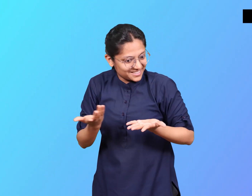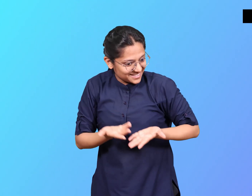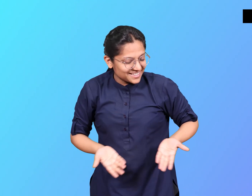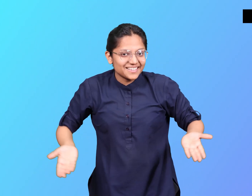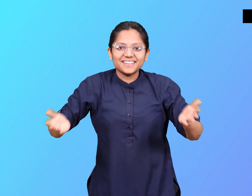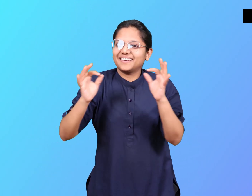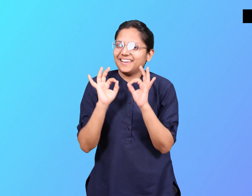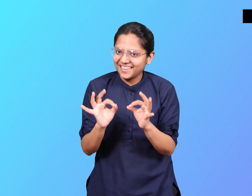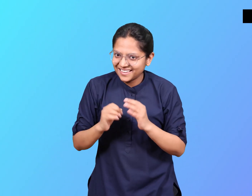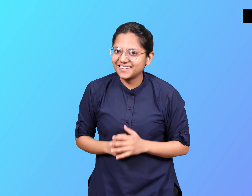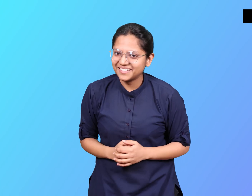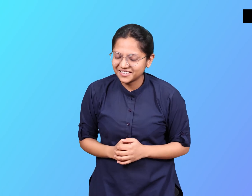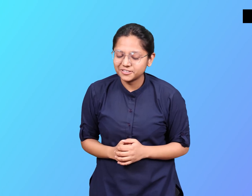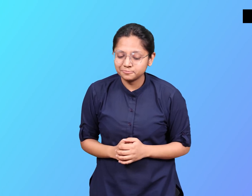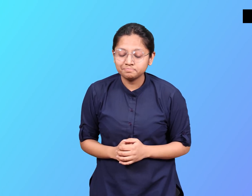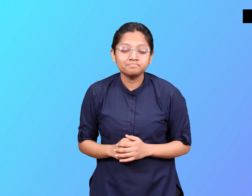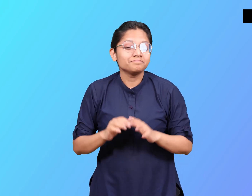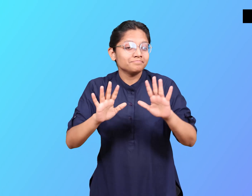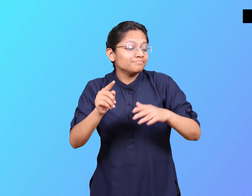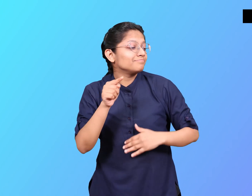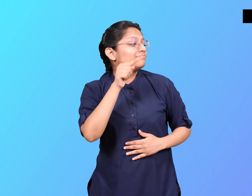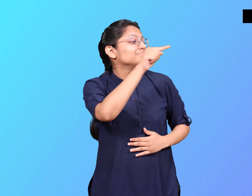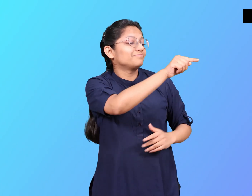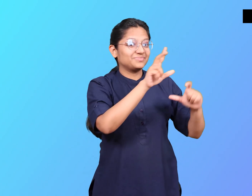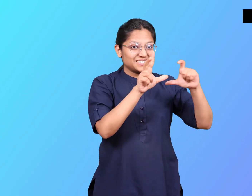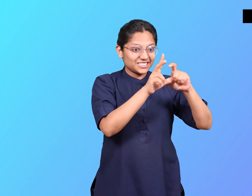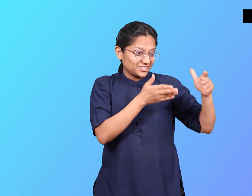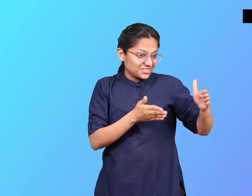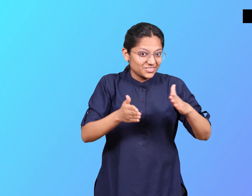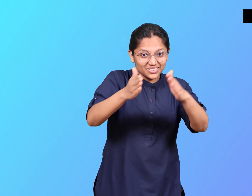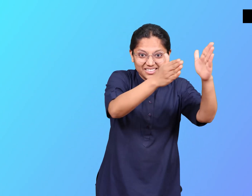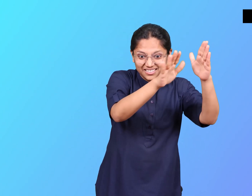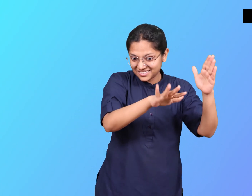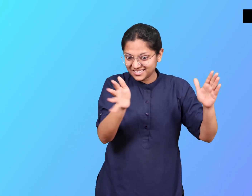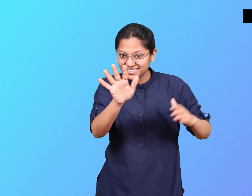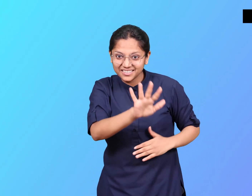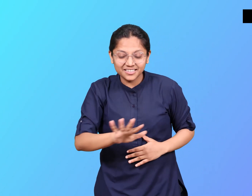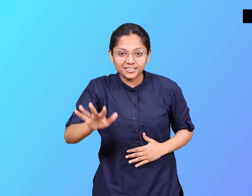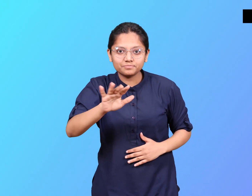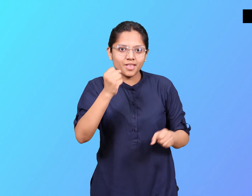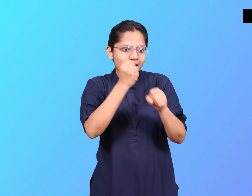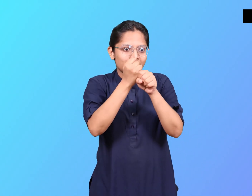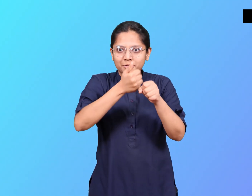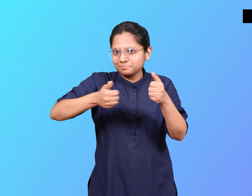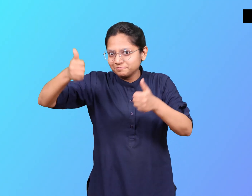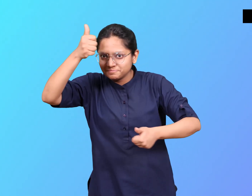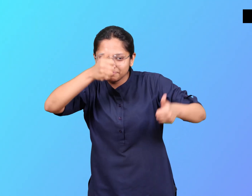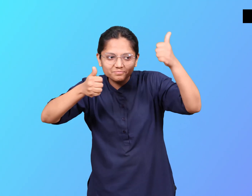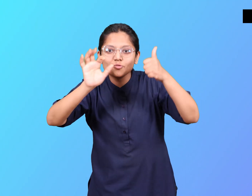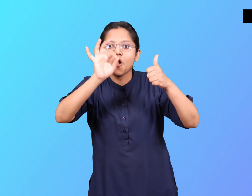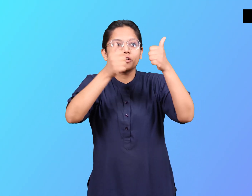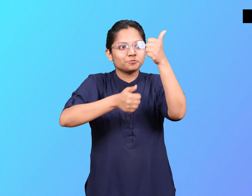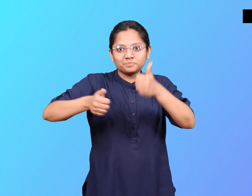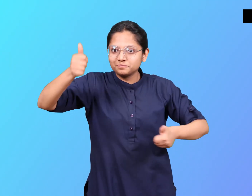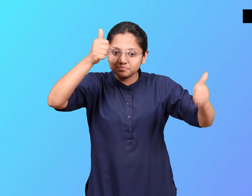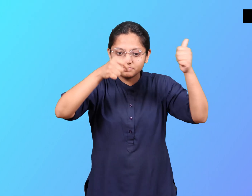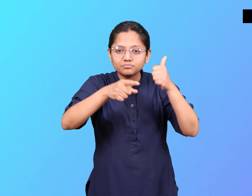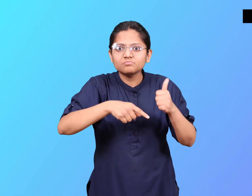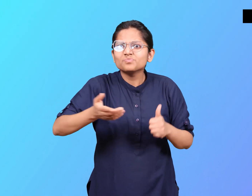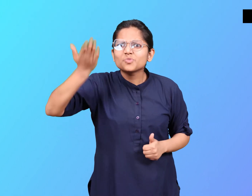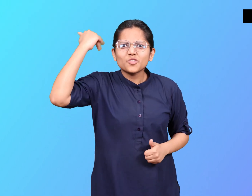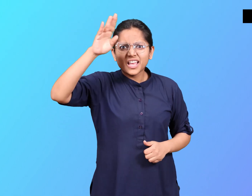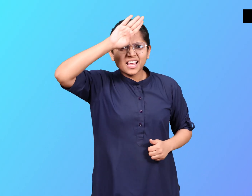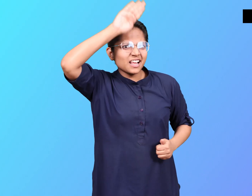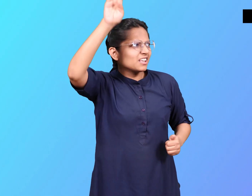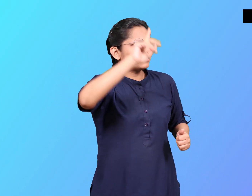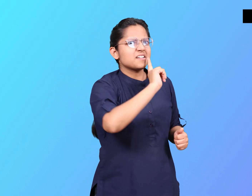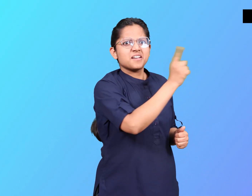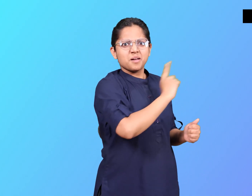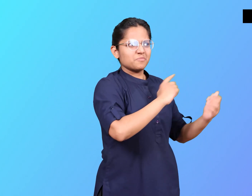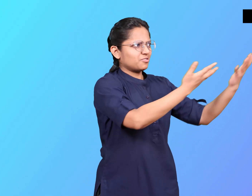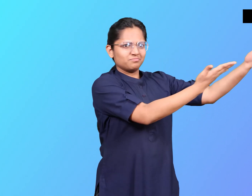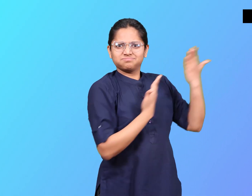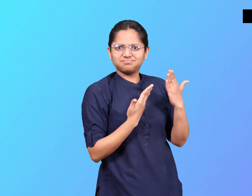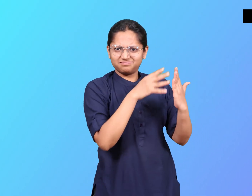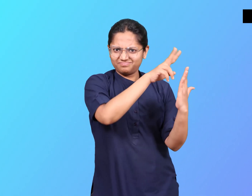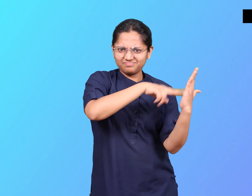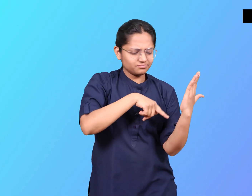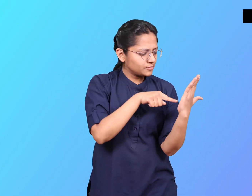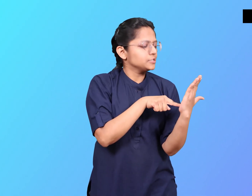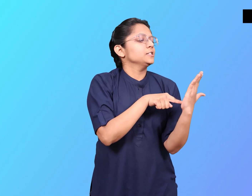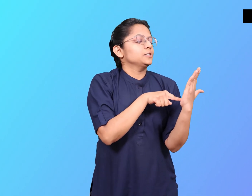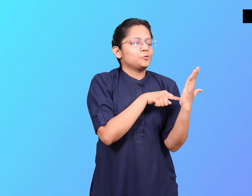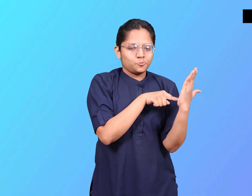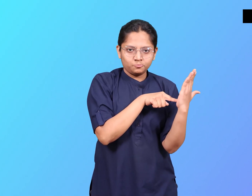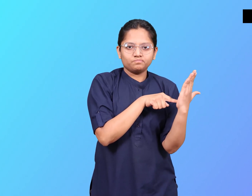Then the people gave the letter from King Artaxerxes to the regional rulers and to the governors of the area west of the Euphrates River.